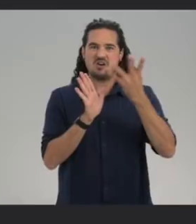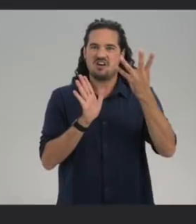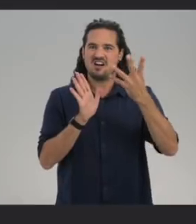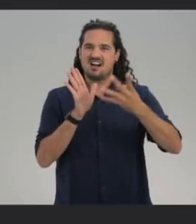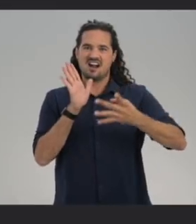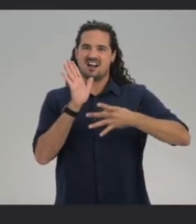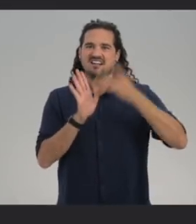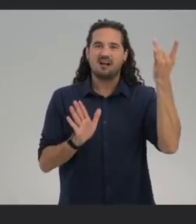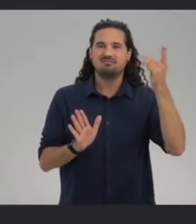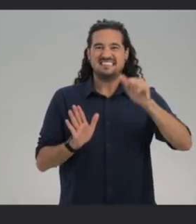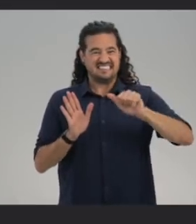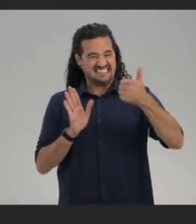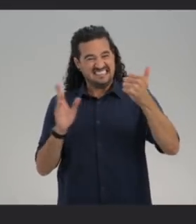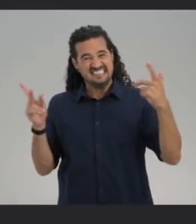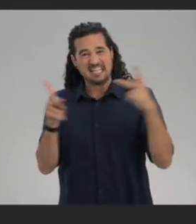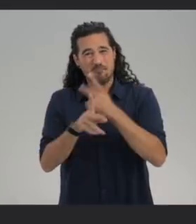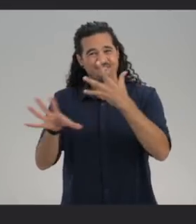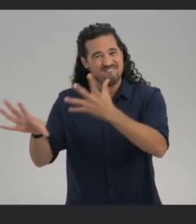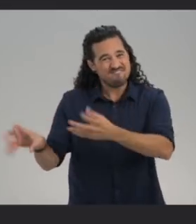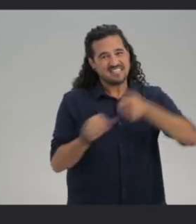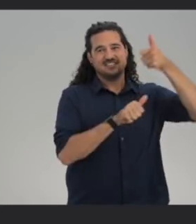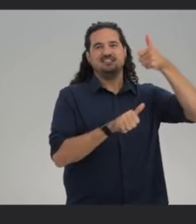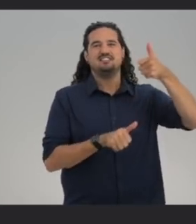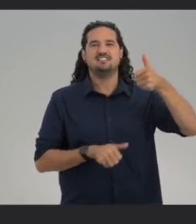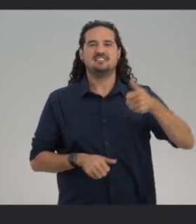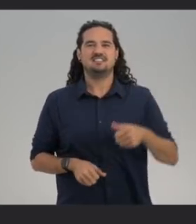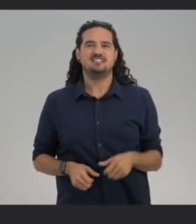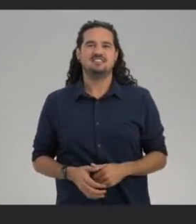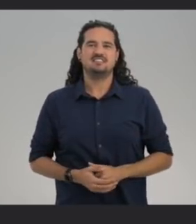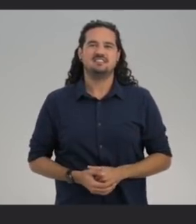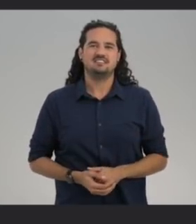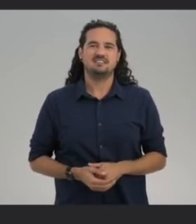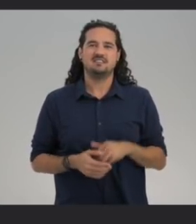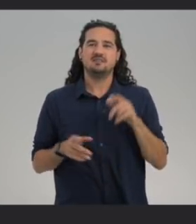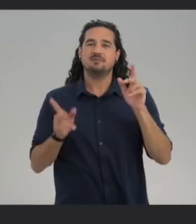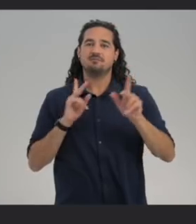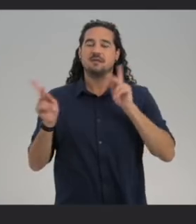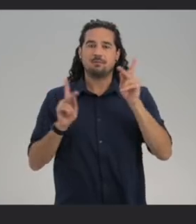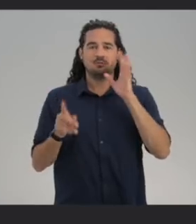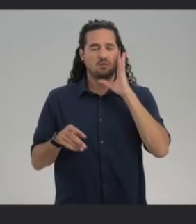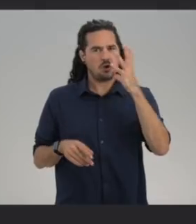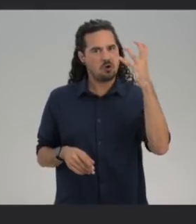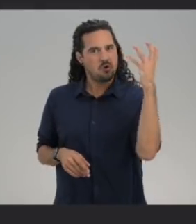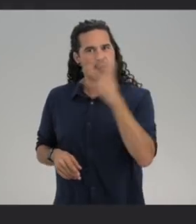Four times. -Eight times. Ten times. -Much, much faster. [speaking German] People are going to be blown away.